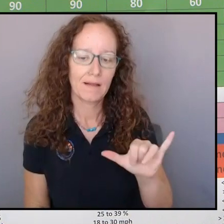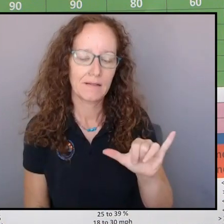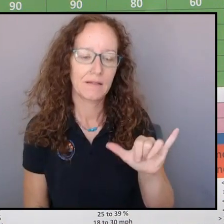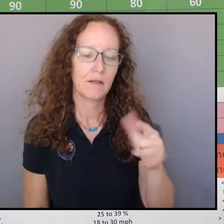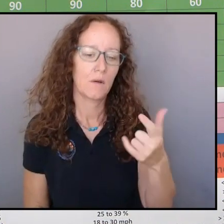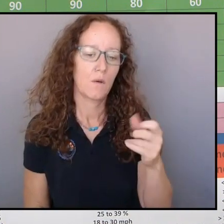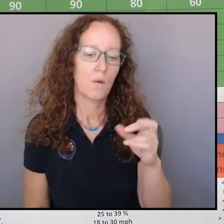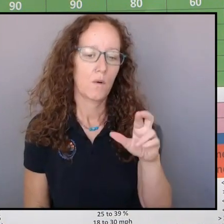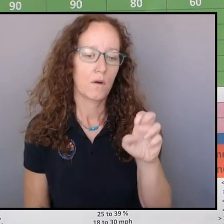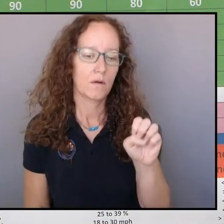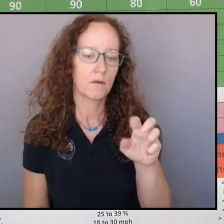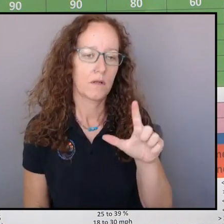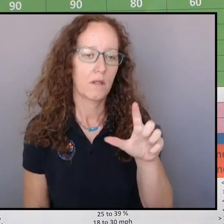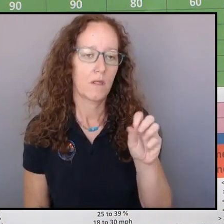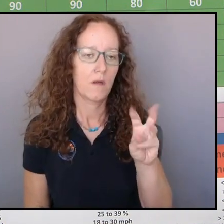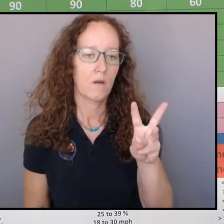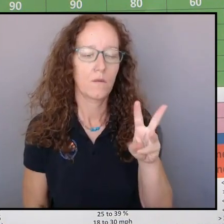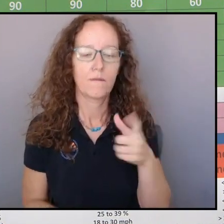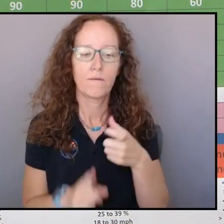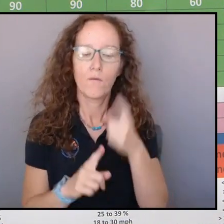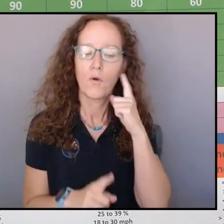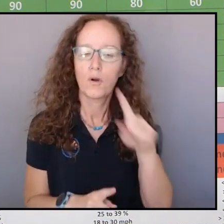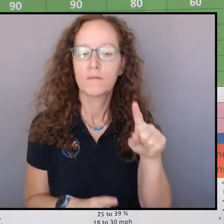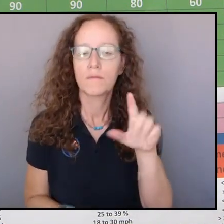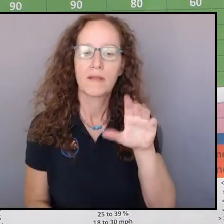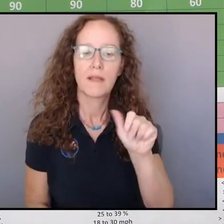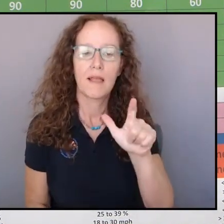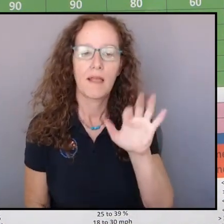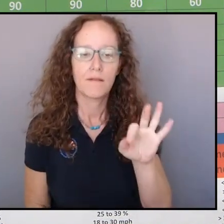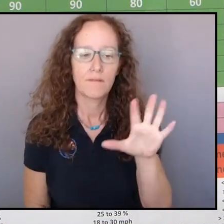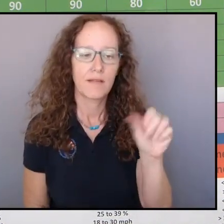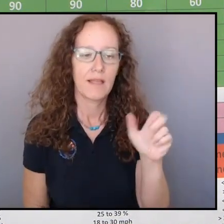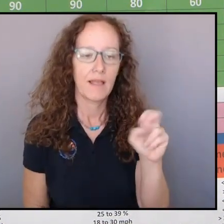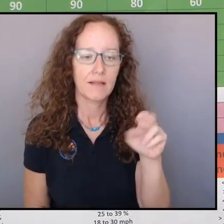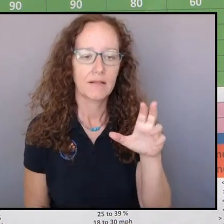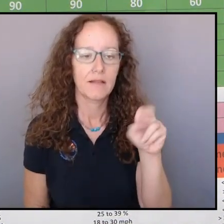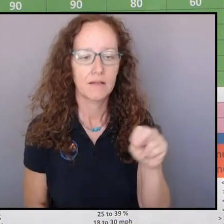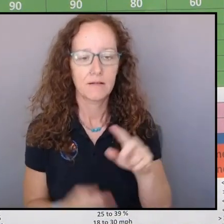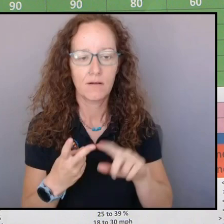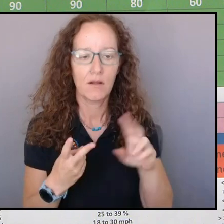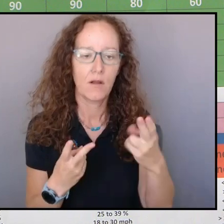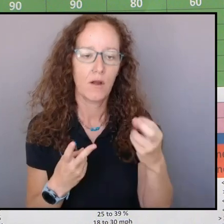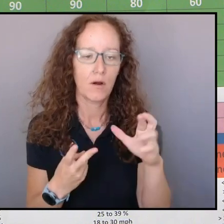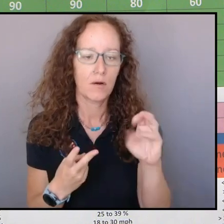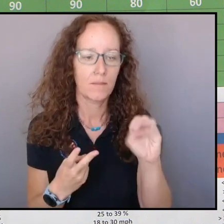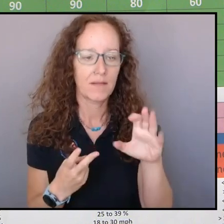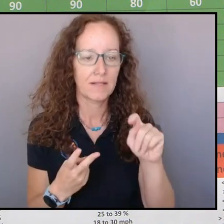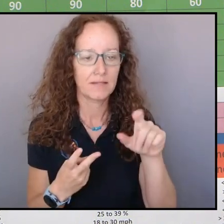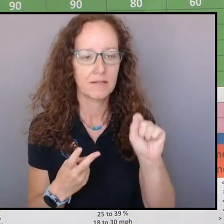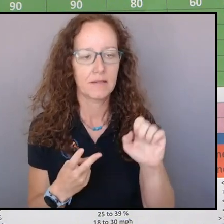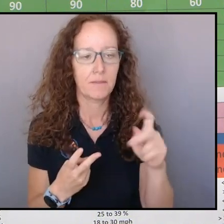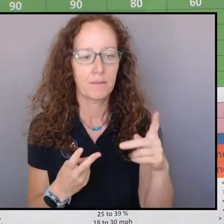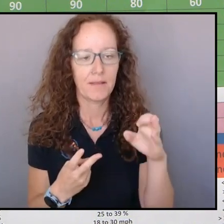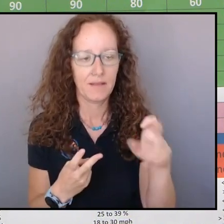Fire Update and we'll go ahead and get started. Well, we have seen a couple of dry days. These have been very good for